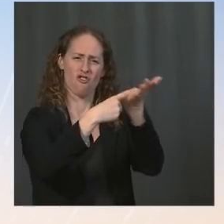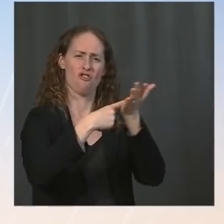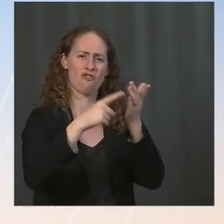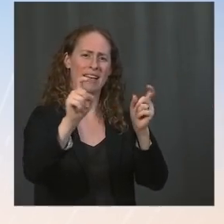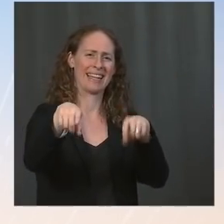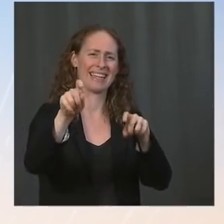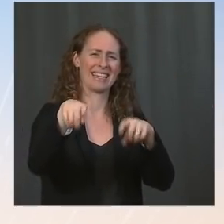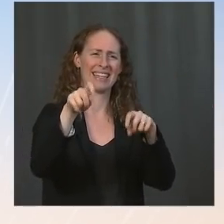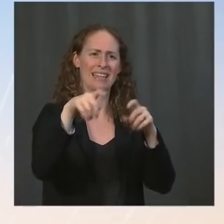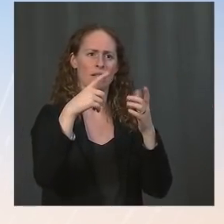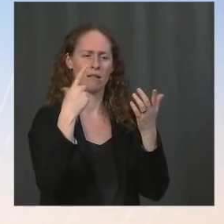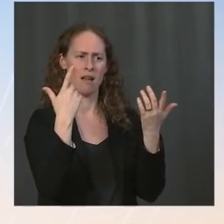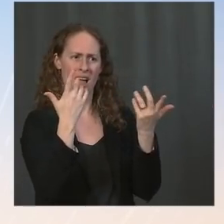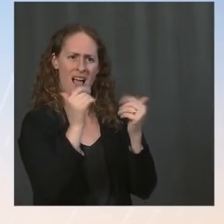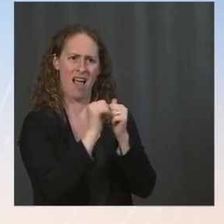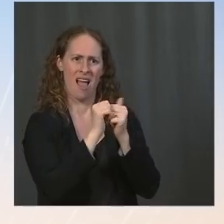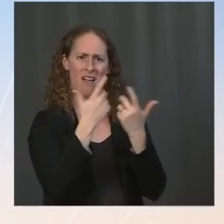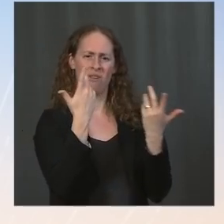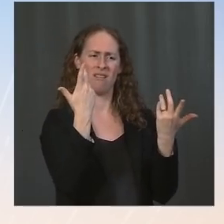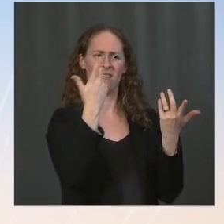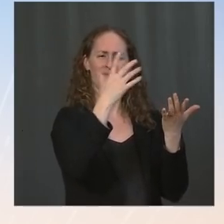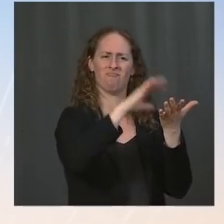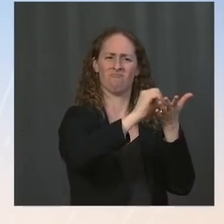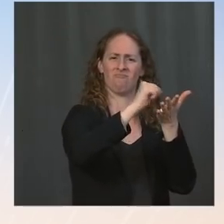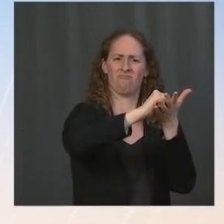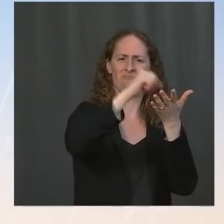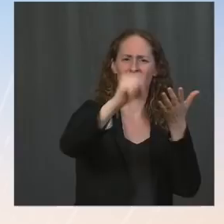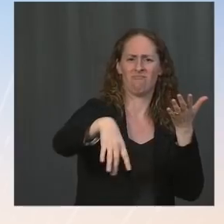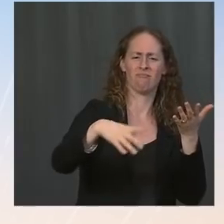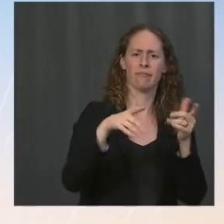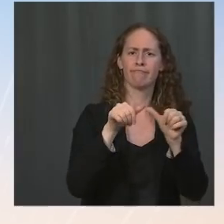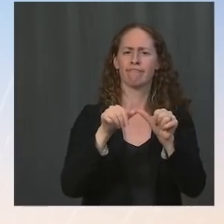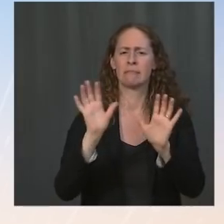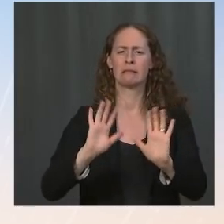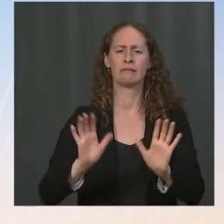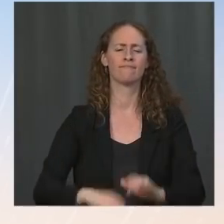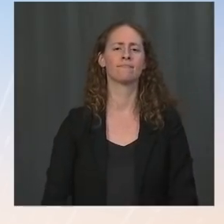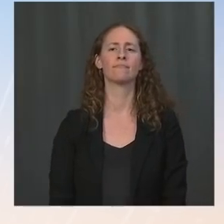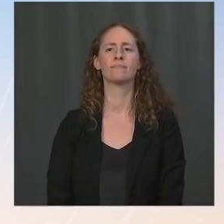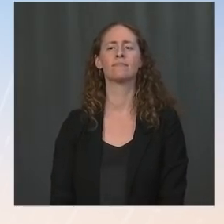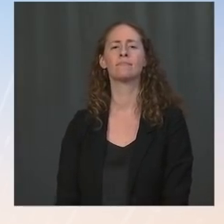Go ahead, Jacqui. The Press: Thanks, Jen. I wanted to go to this New York Times report about the students